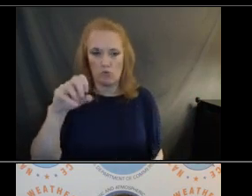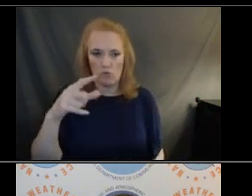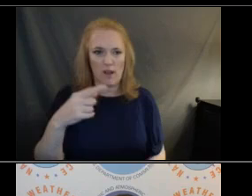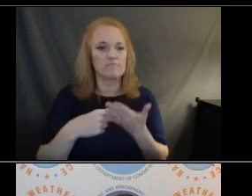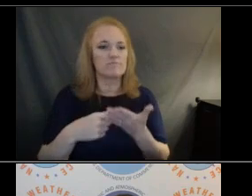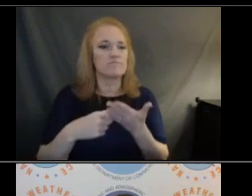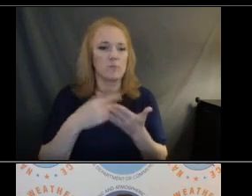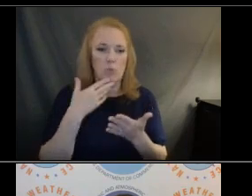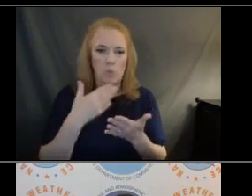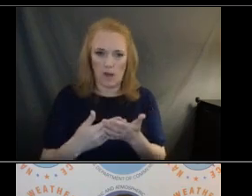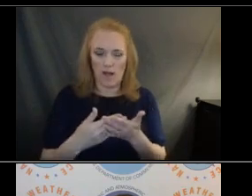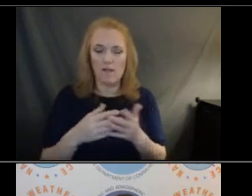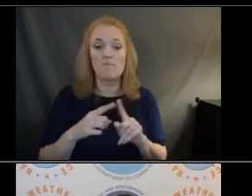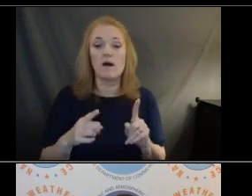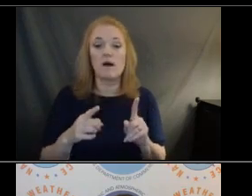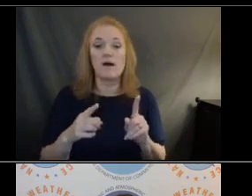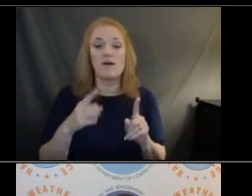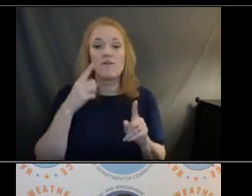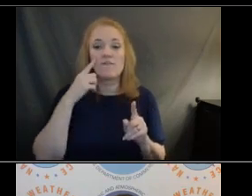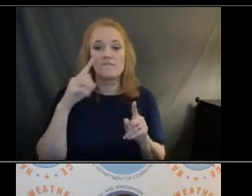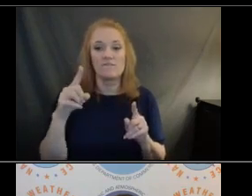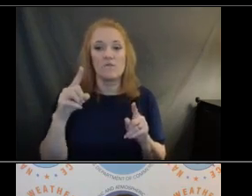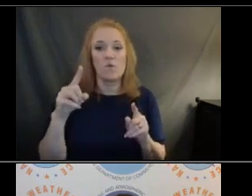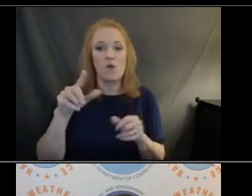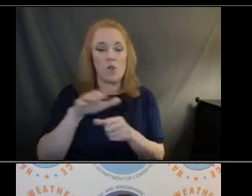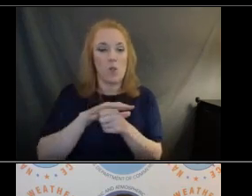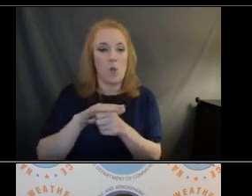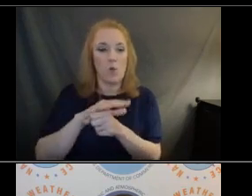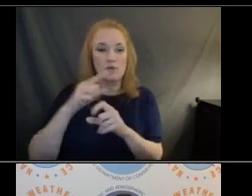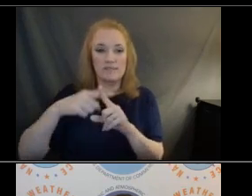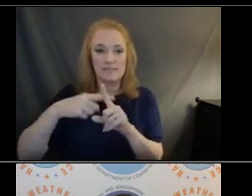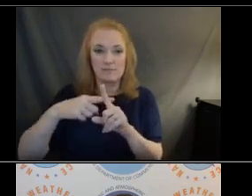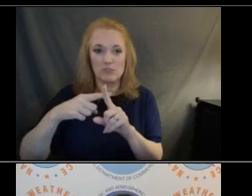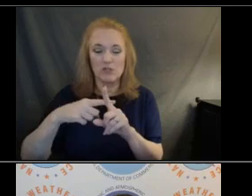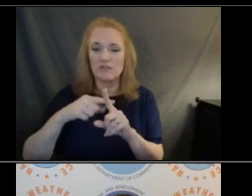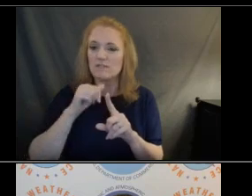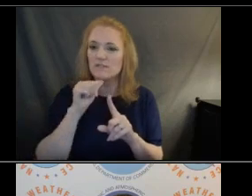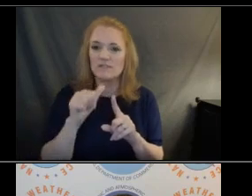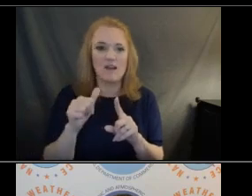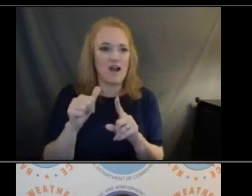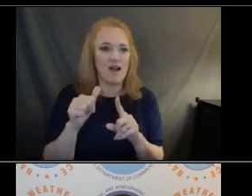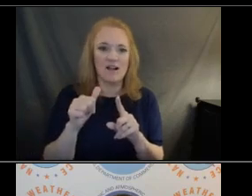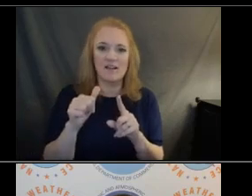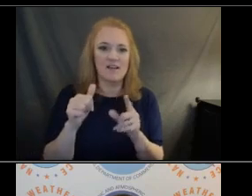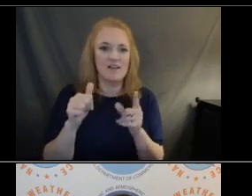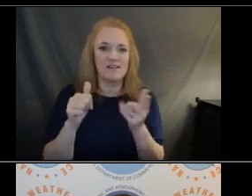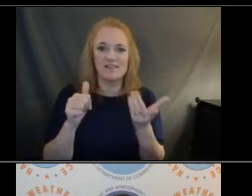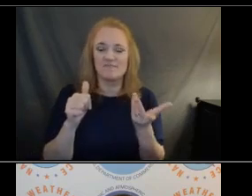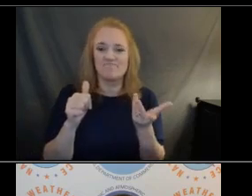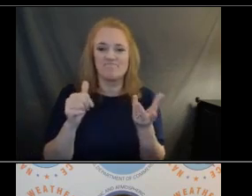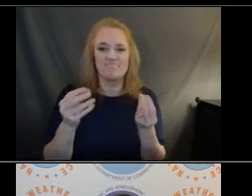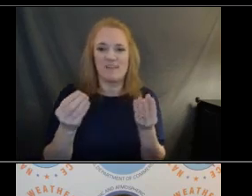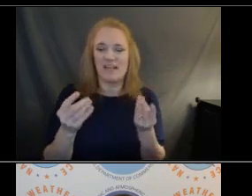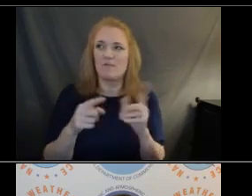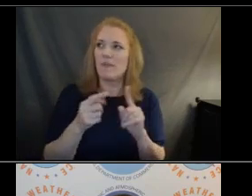but for Wet Bulb Globe Temperature, there are not actually a lot, with the exception of a few